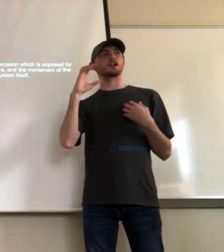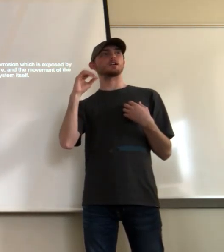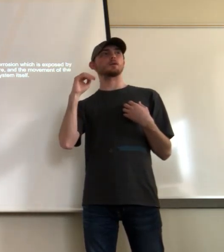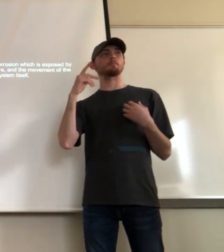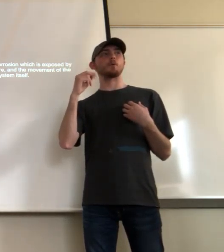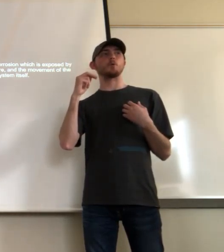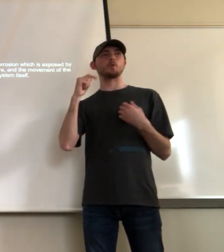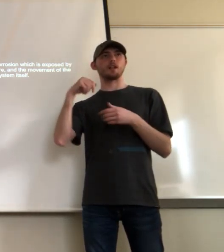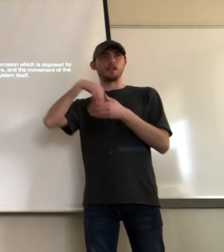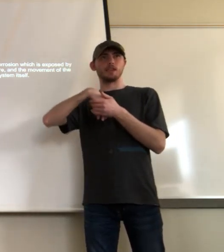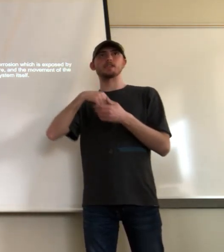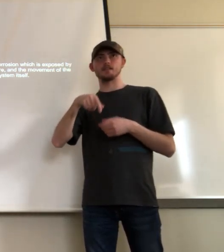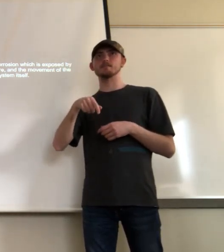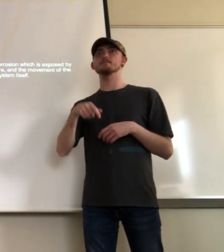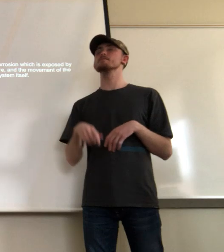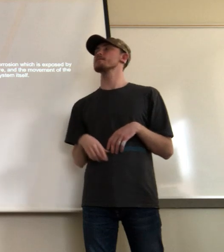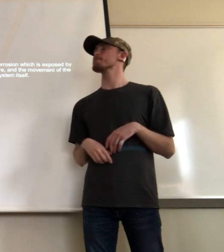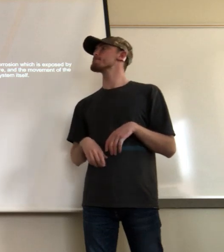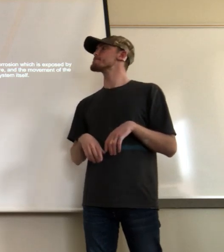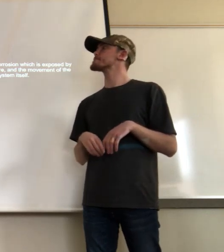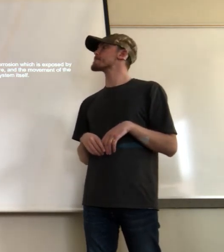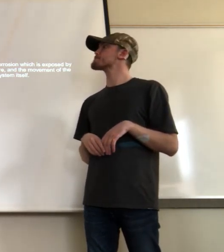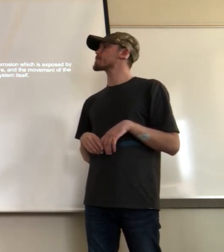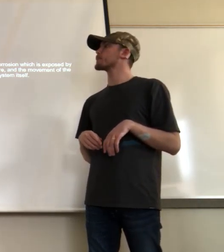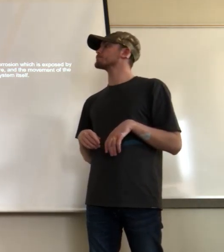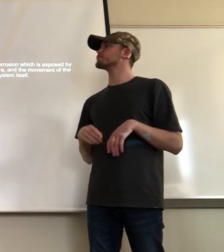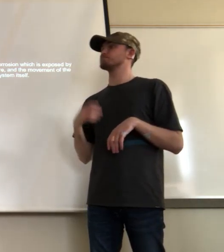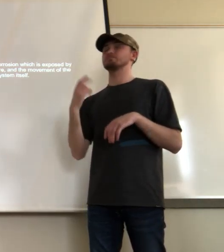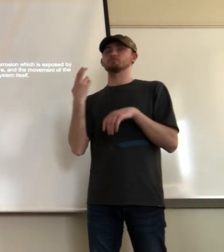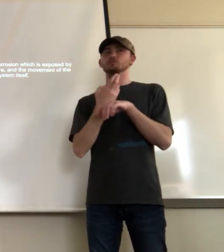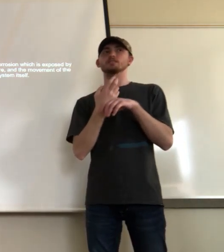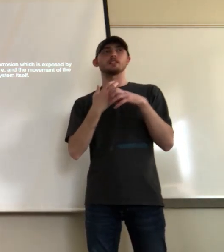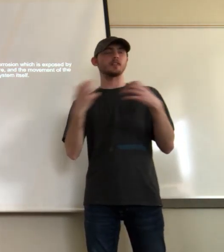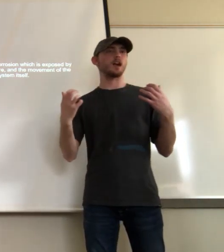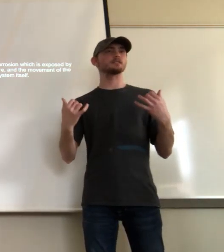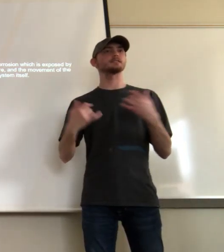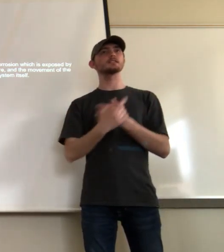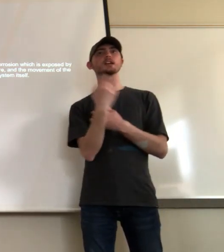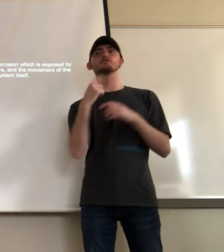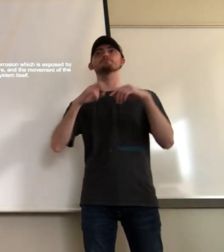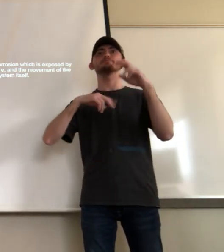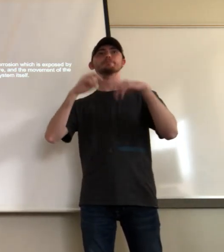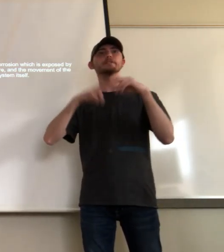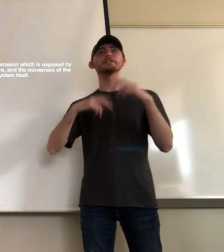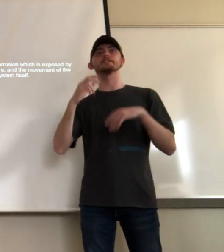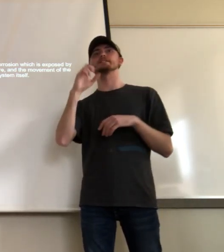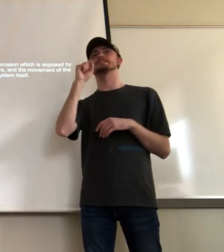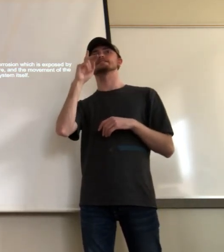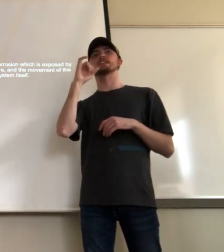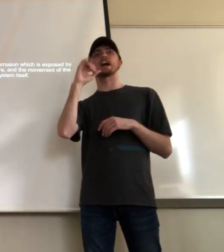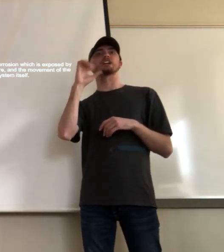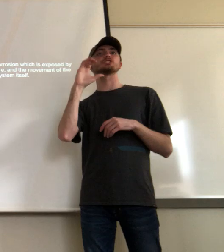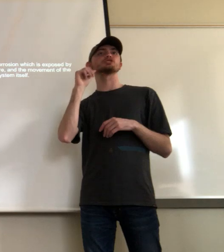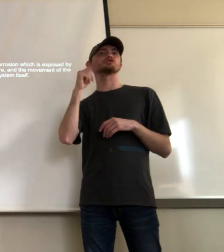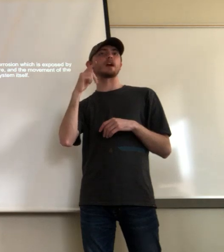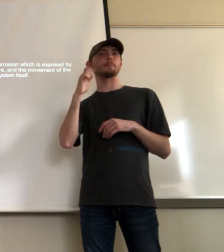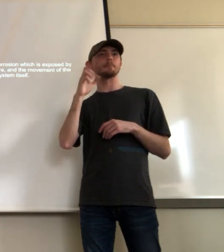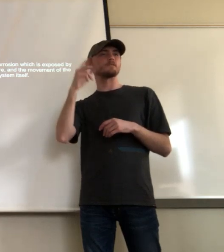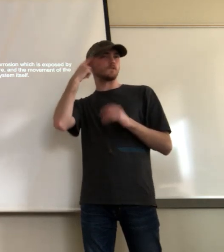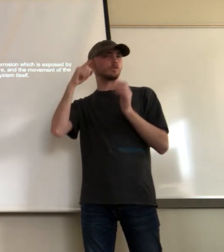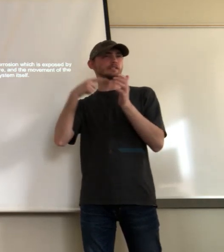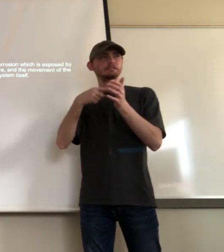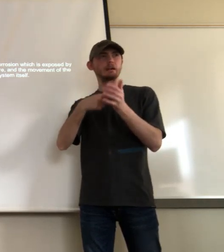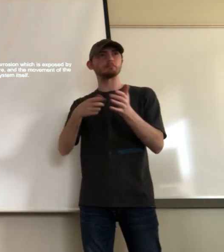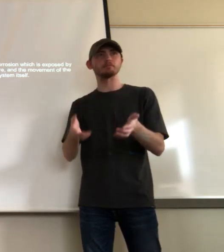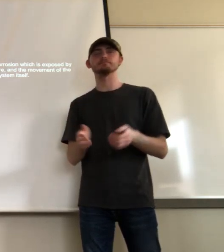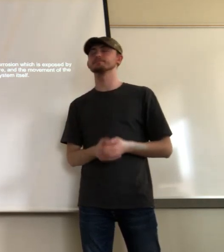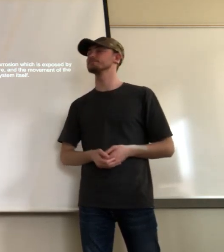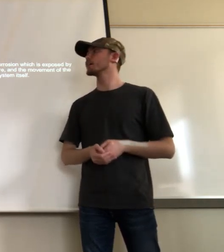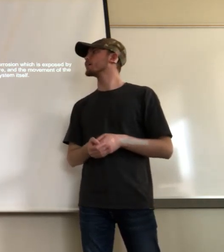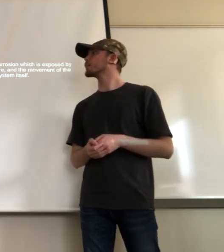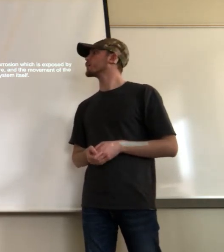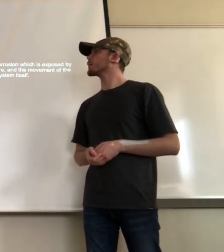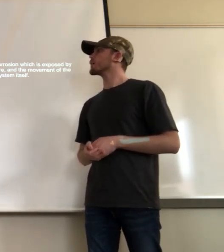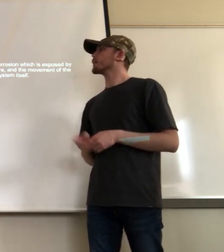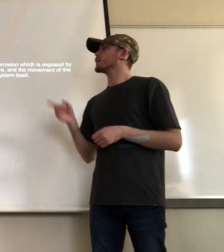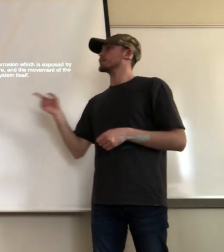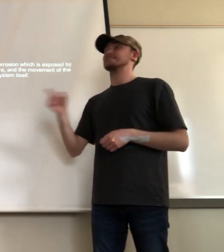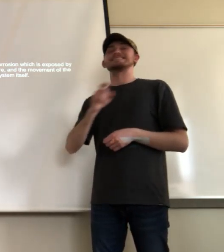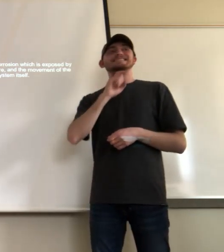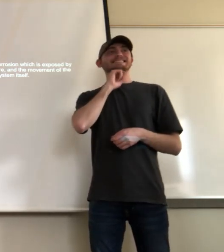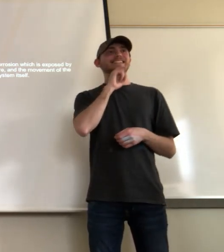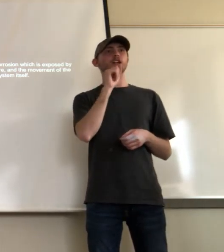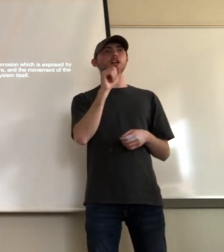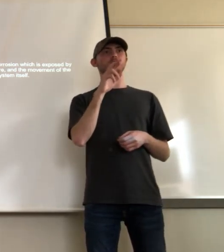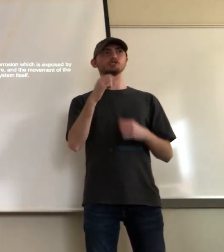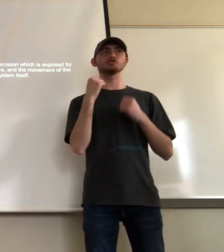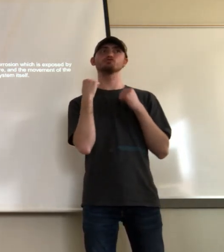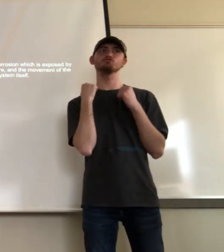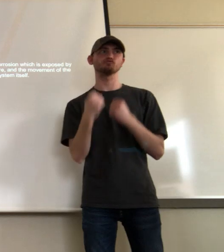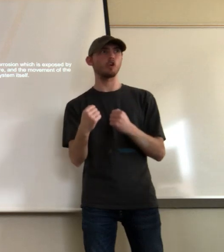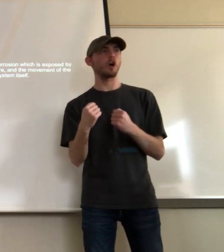There are many different types of metal used, however, metal alloy is the most common use and has most iron component in it.